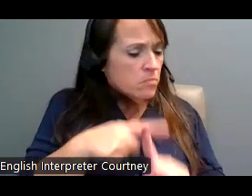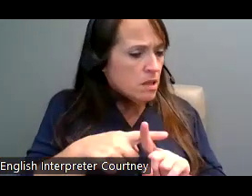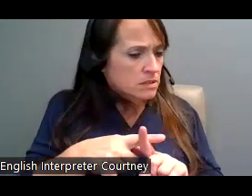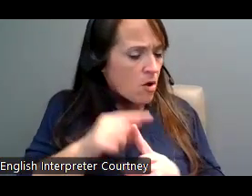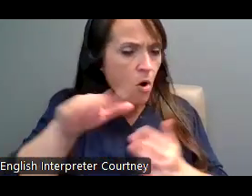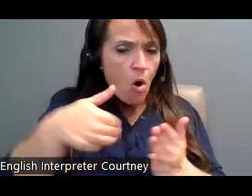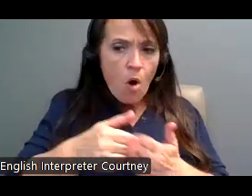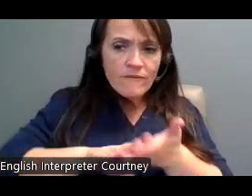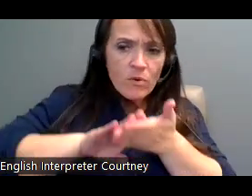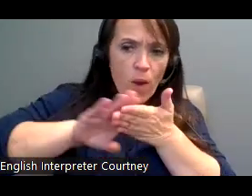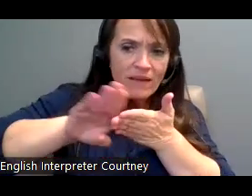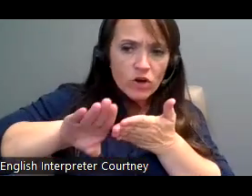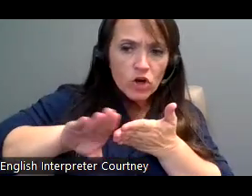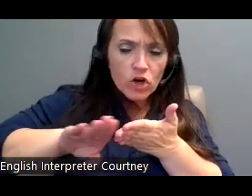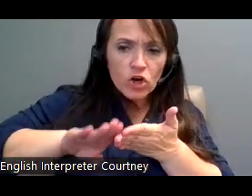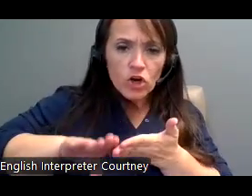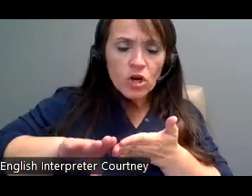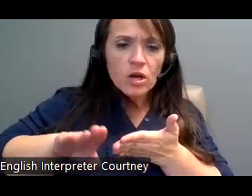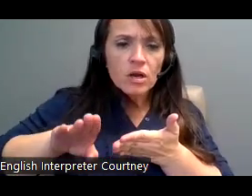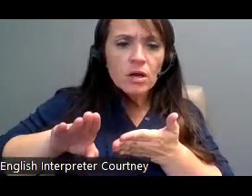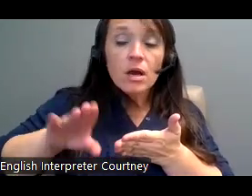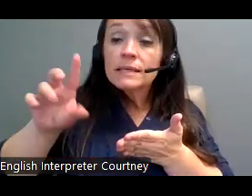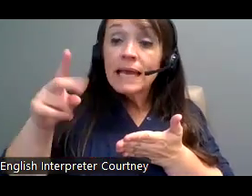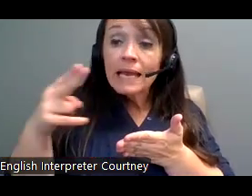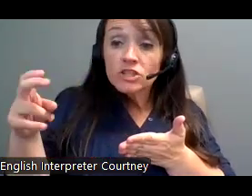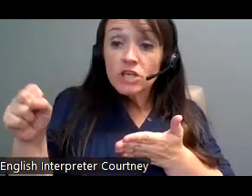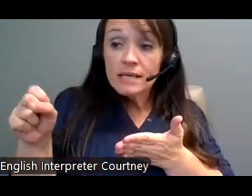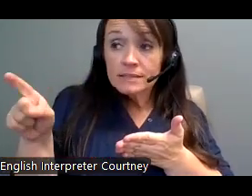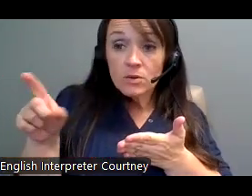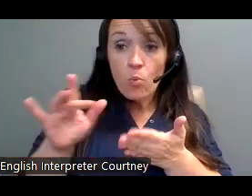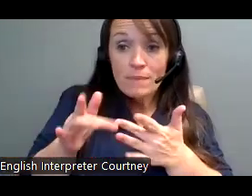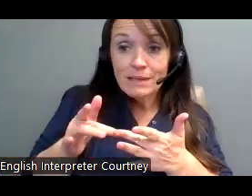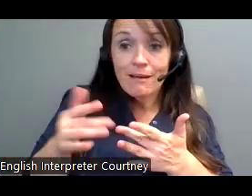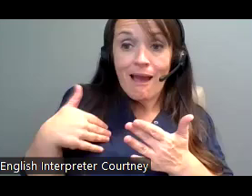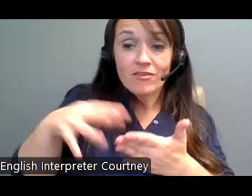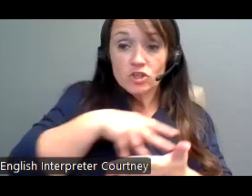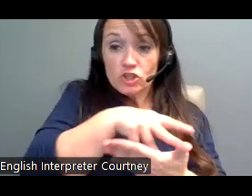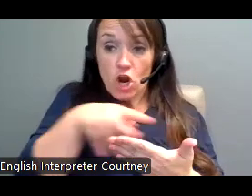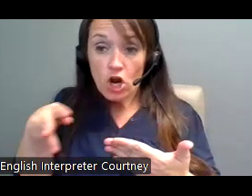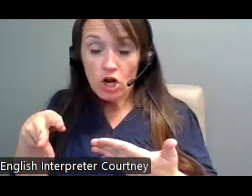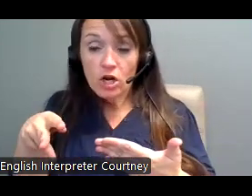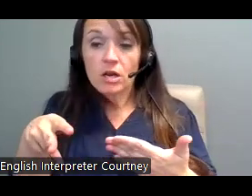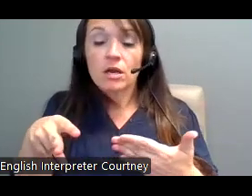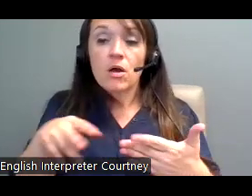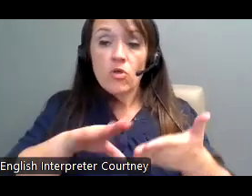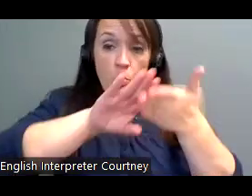They actually have a chart on DHHS website that goes through and explains the waivers and also